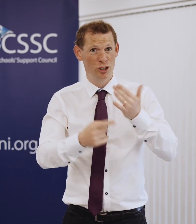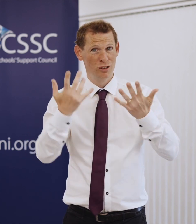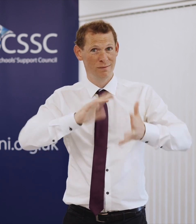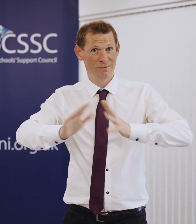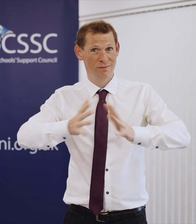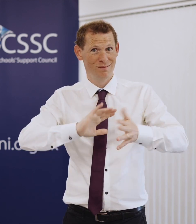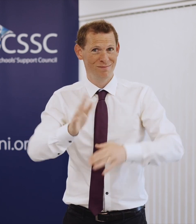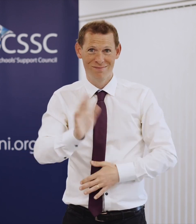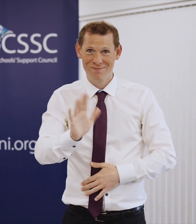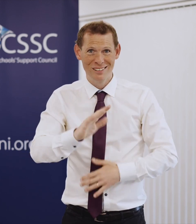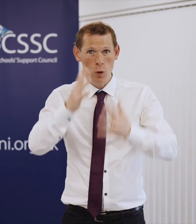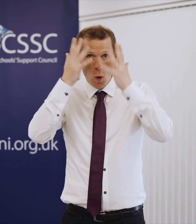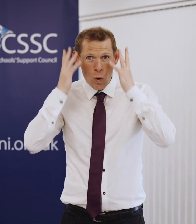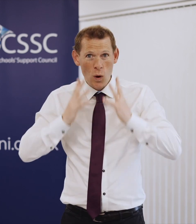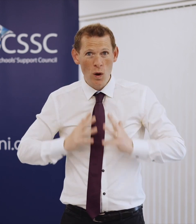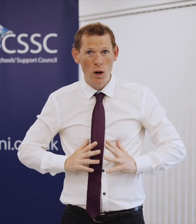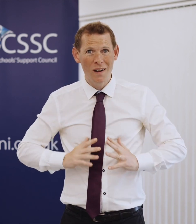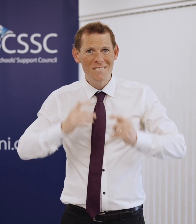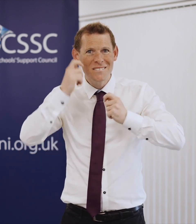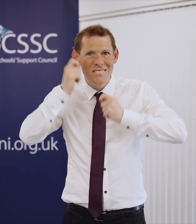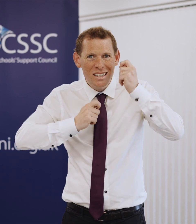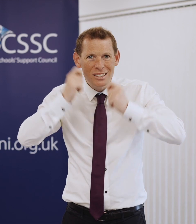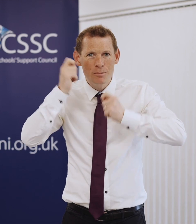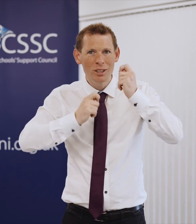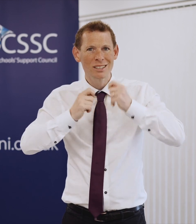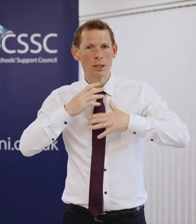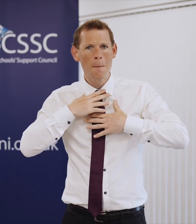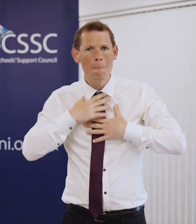that sign language is only the hands but it's not, it's the whole upper part of the body,